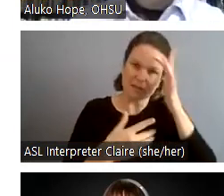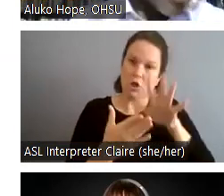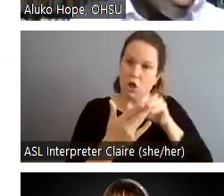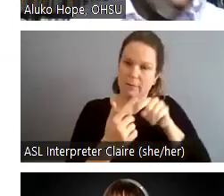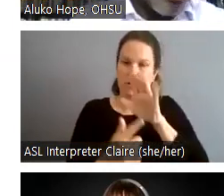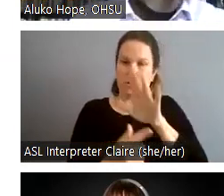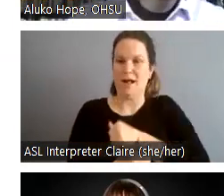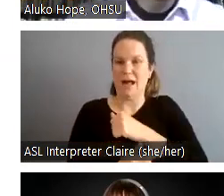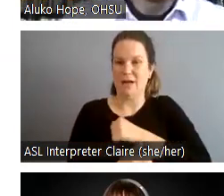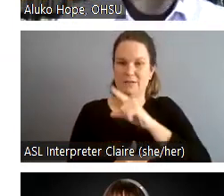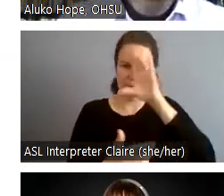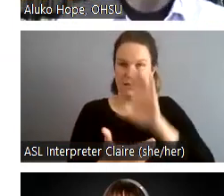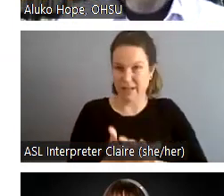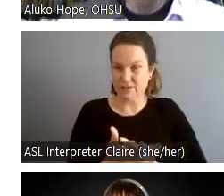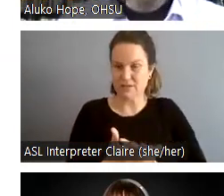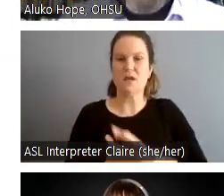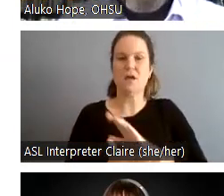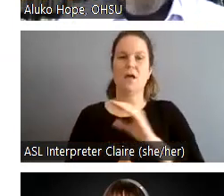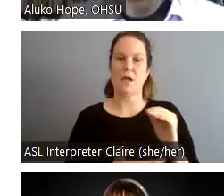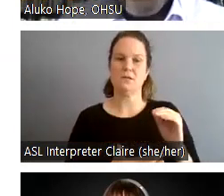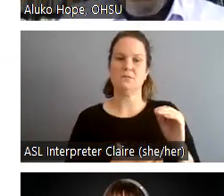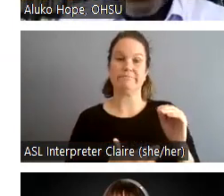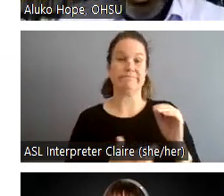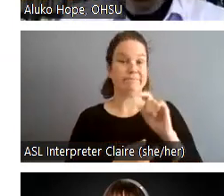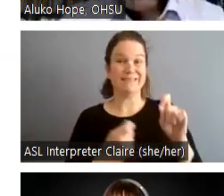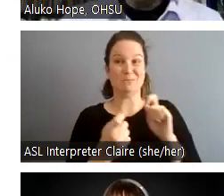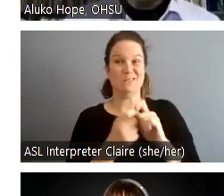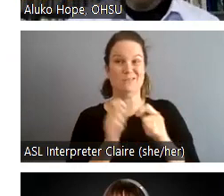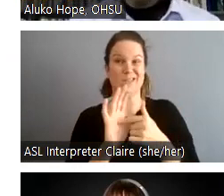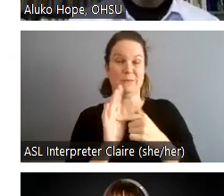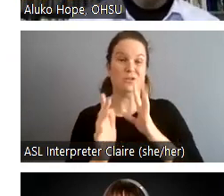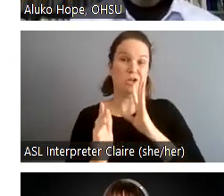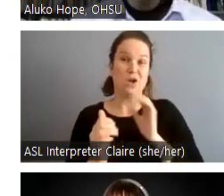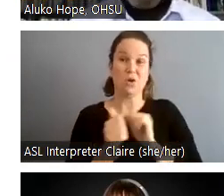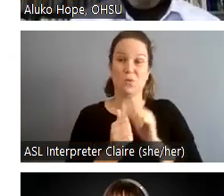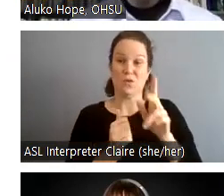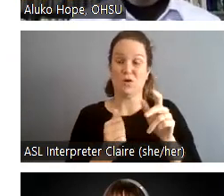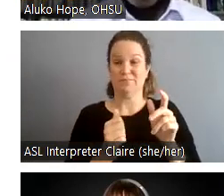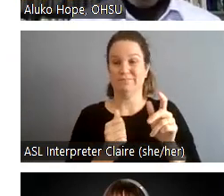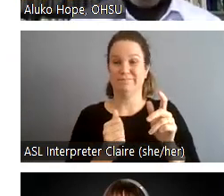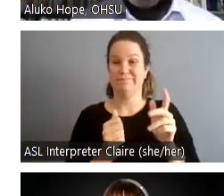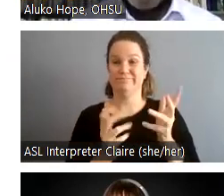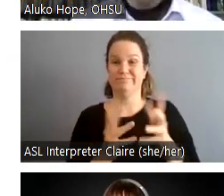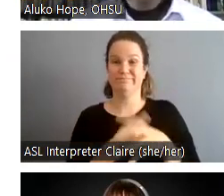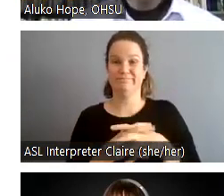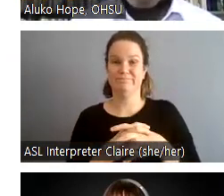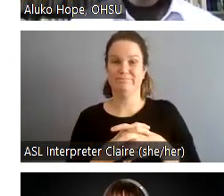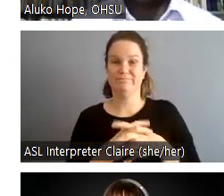being explicit about them. And then, in specific instances, talking with your clinicians to really try